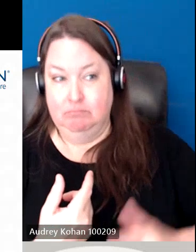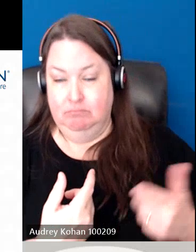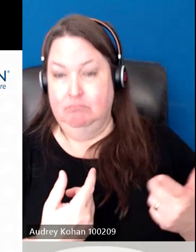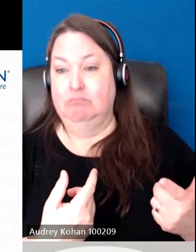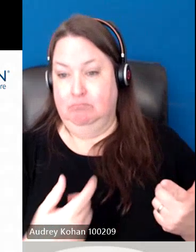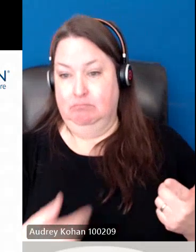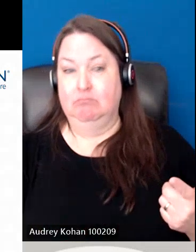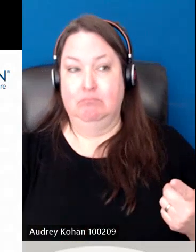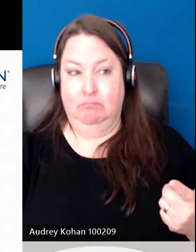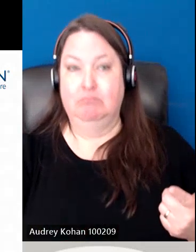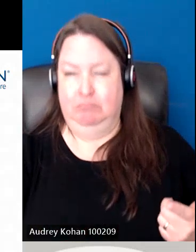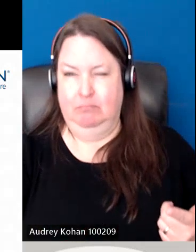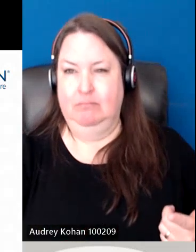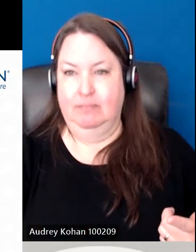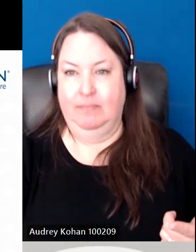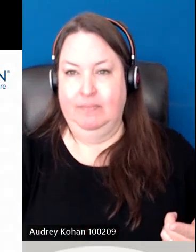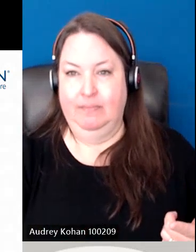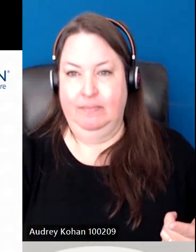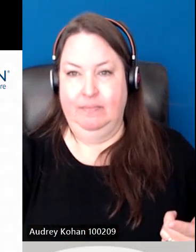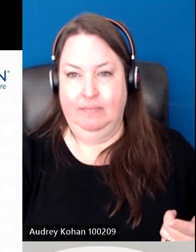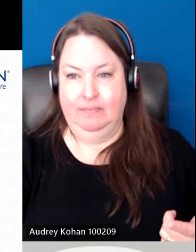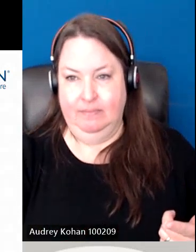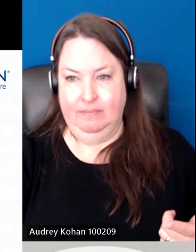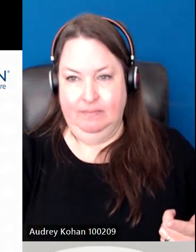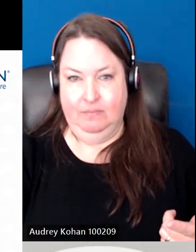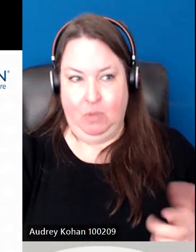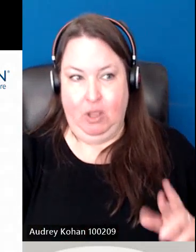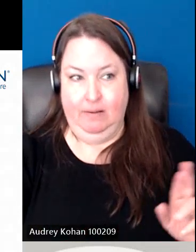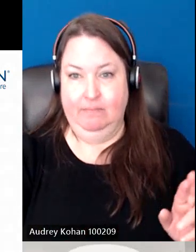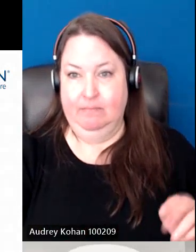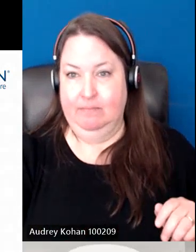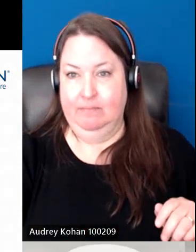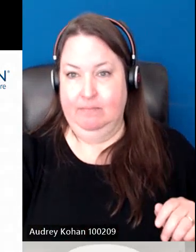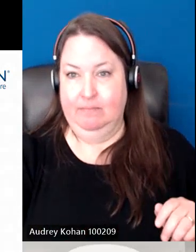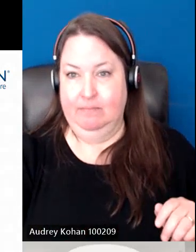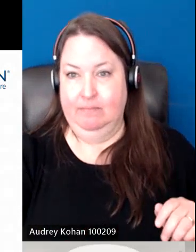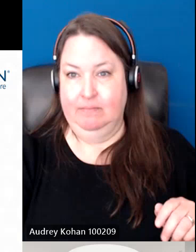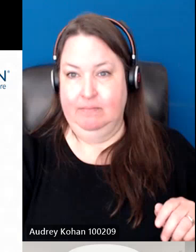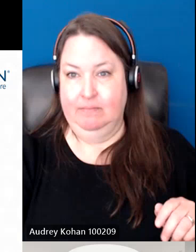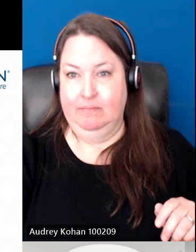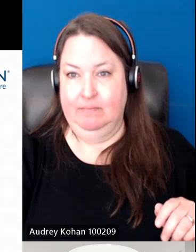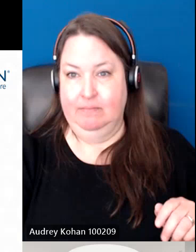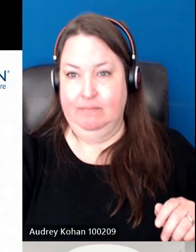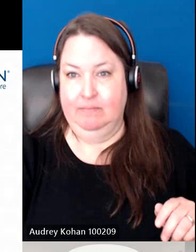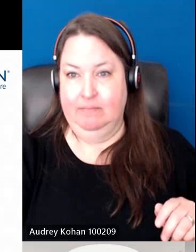and no staff person is going to be staring at that and looking for what they need out of that